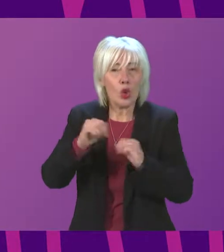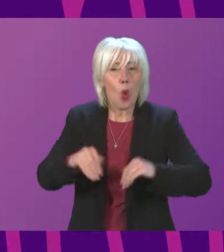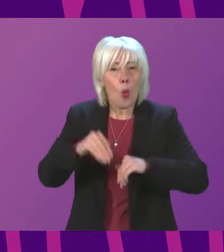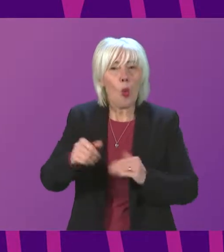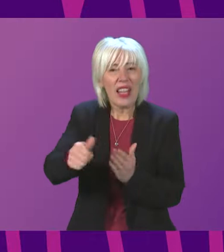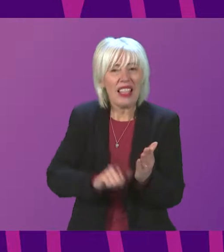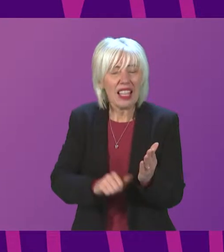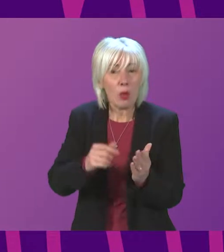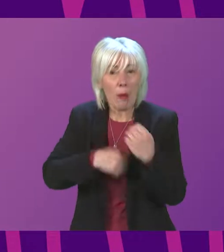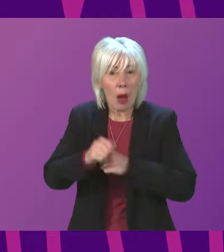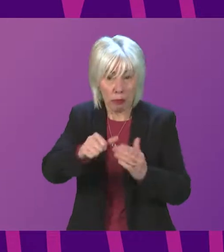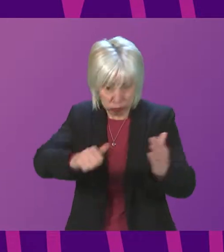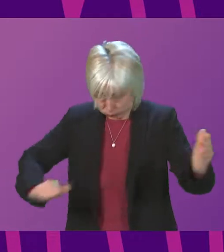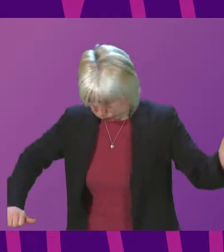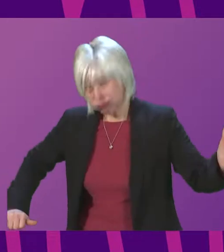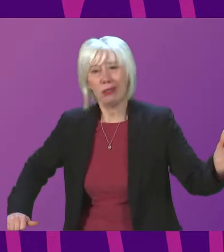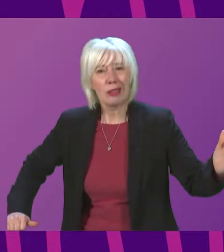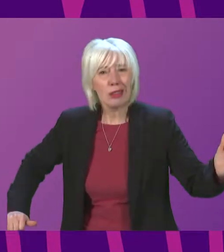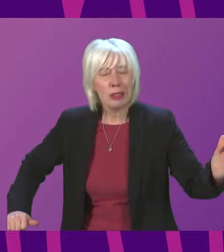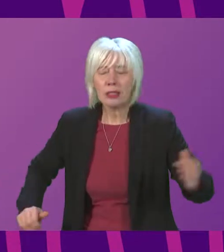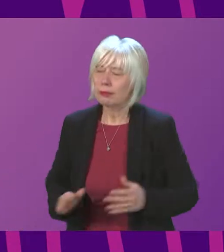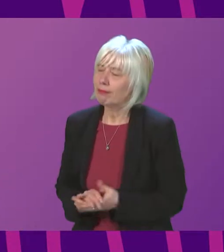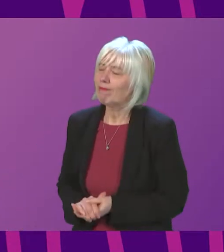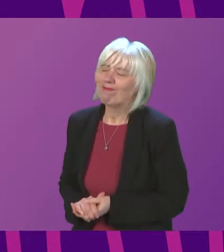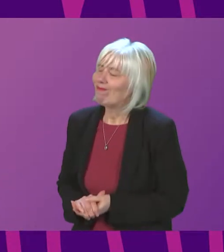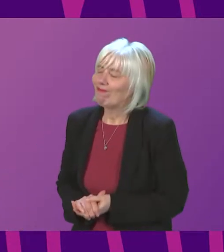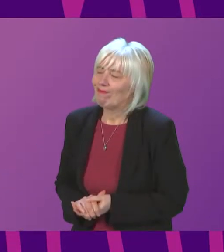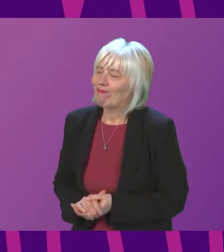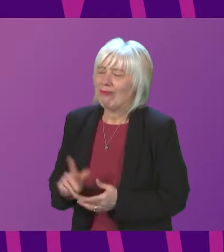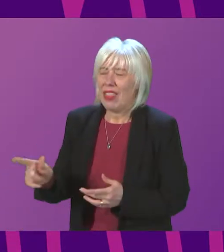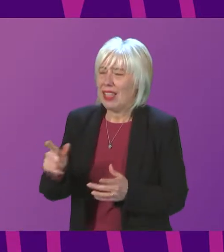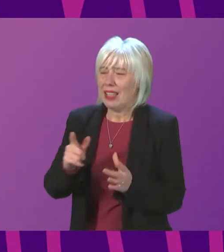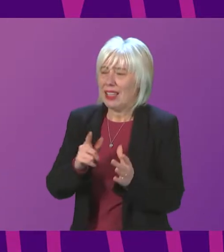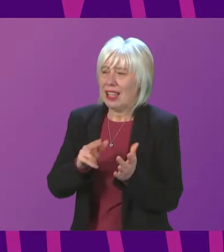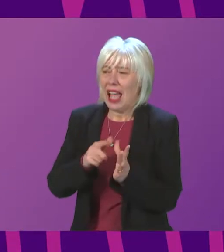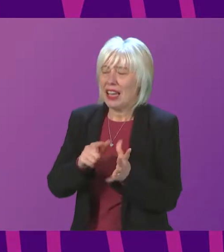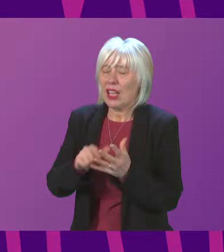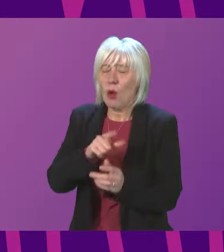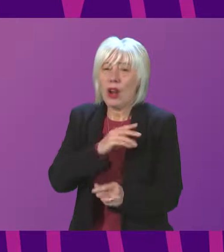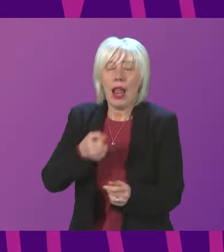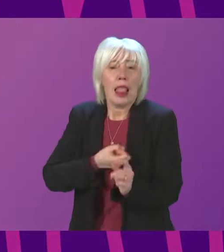Anas Sarwar’s reference to Labour’s modelling—and I would be very interested in seeing the basis